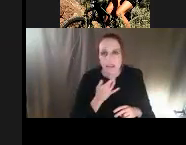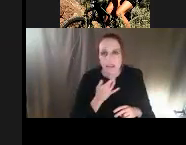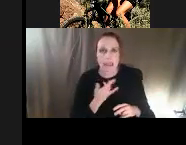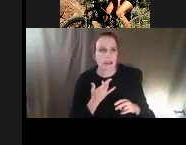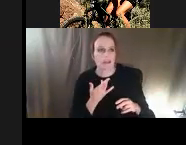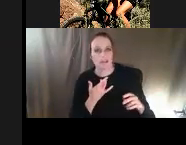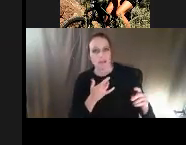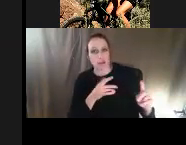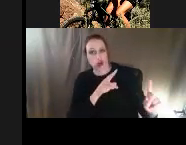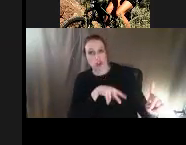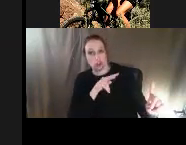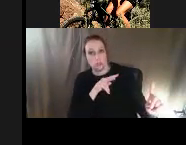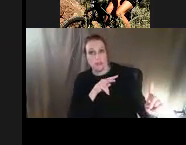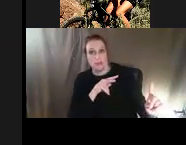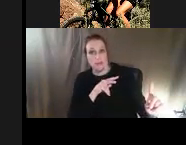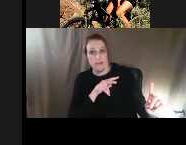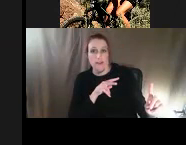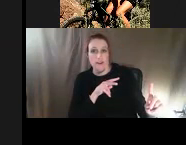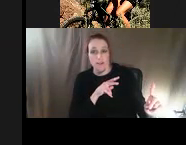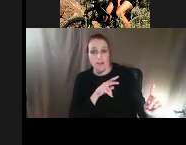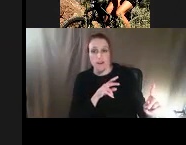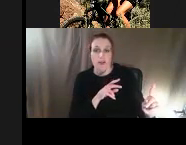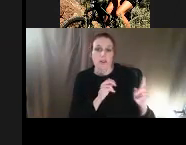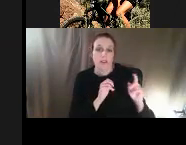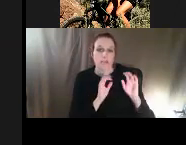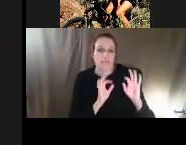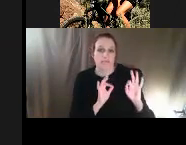somebody's labeling within themselves ...